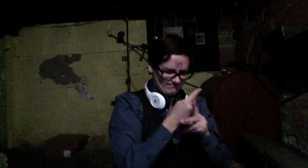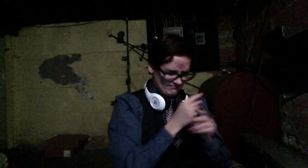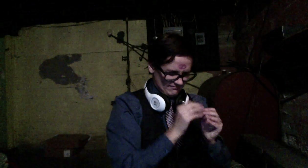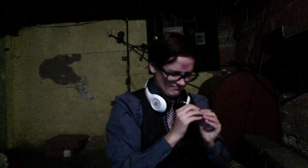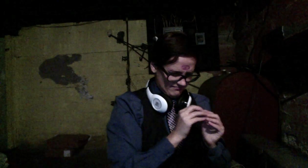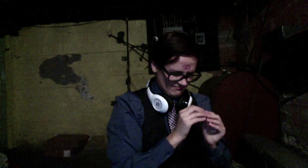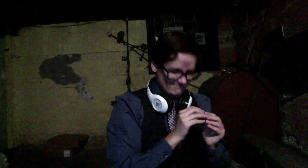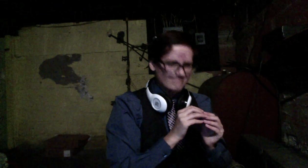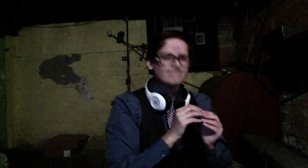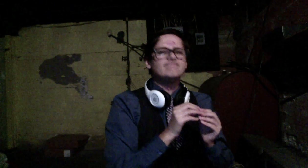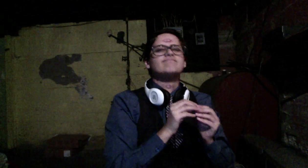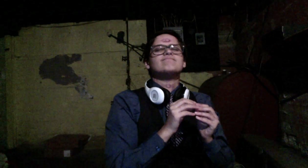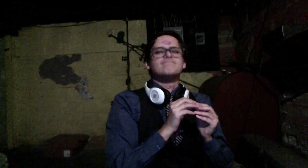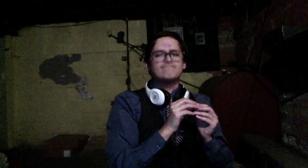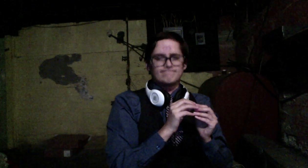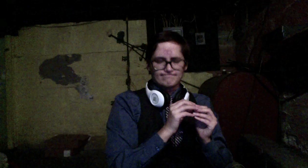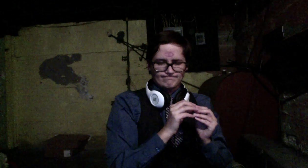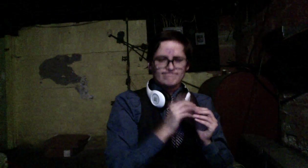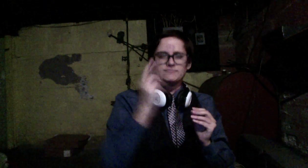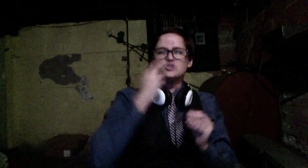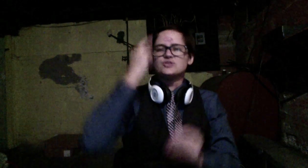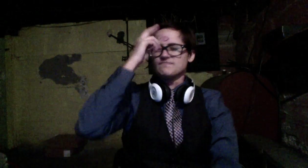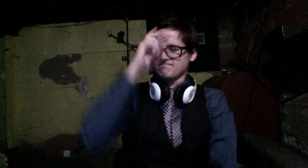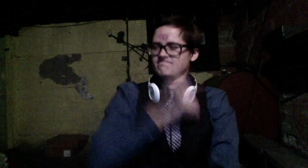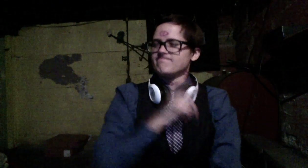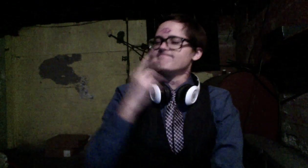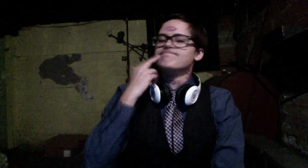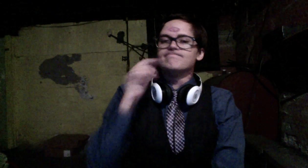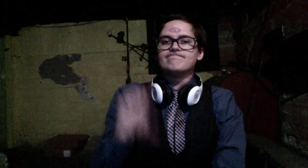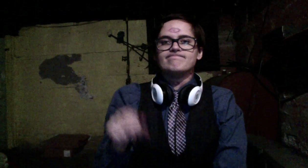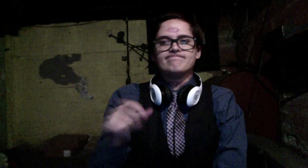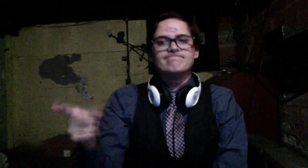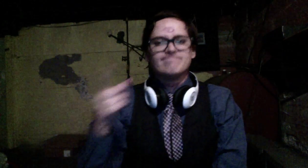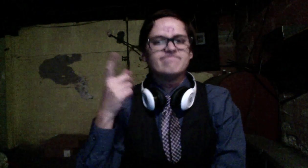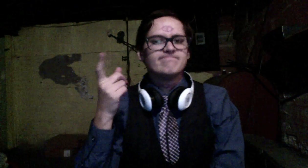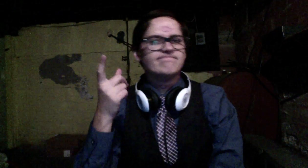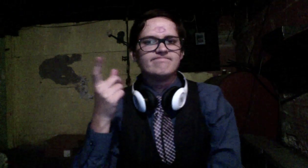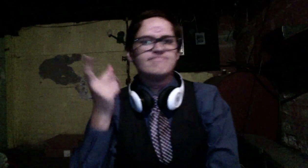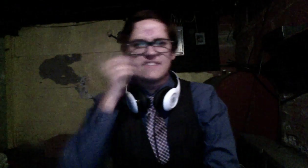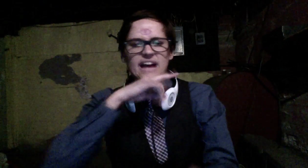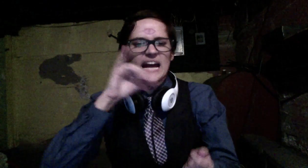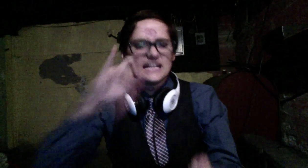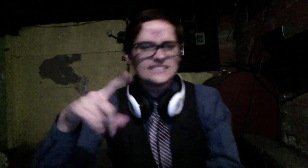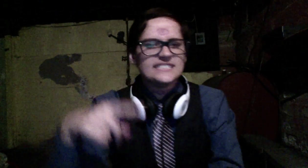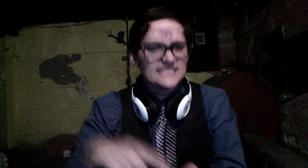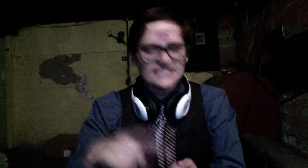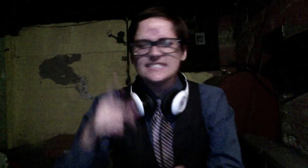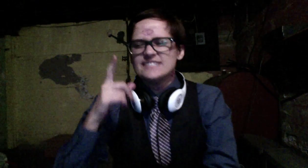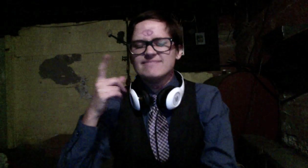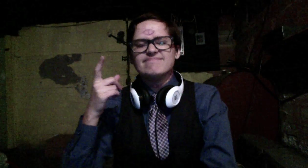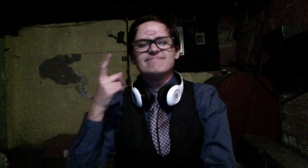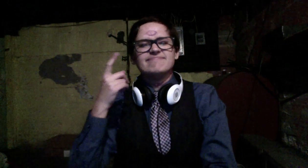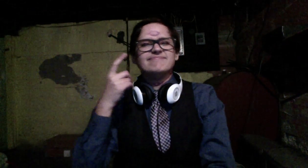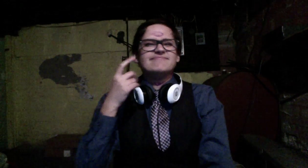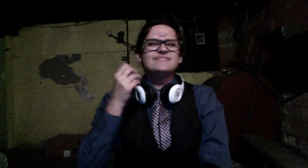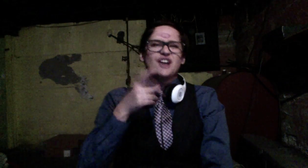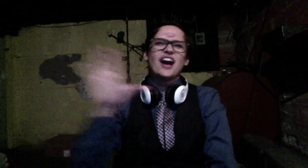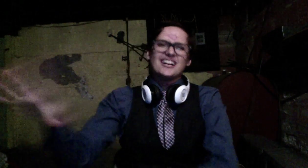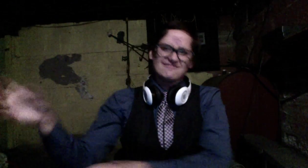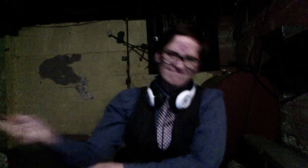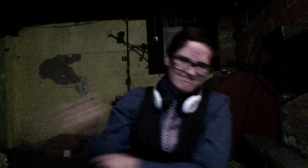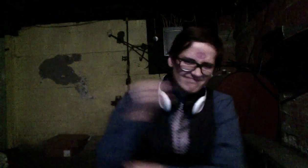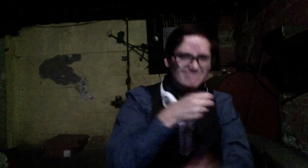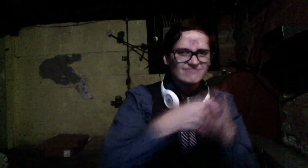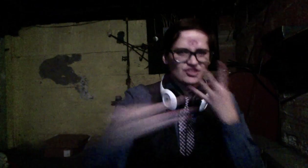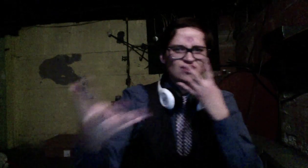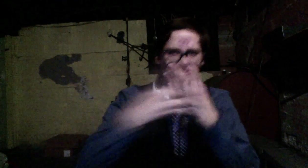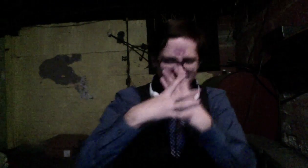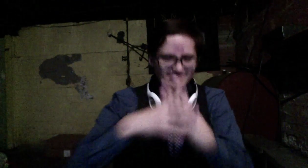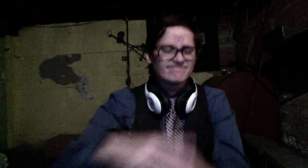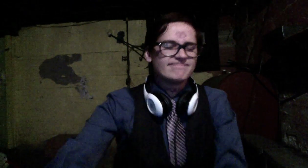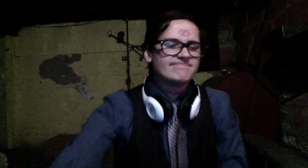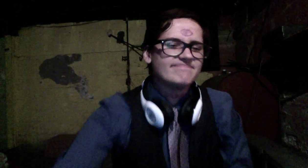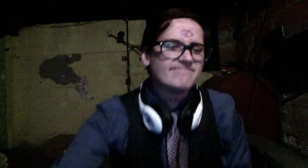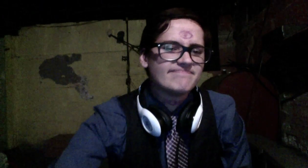*murmuring-discussing* COP REALIZE YES HE FAKE ID SO TAKE-HIM IN JAIL